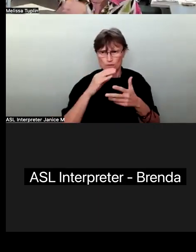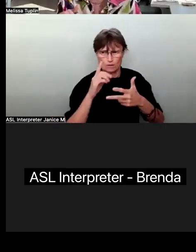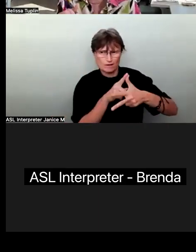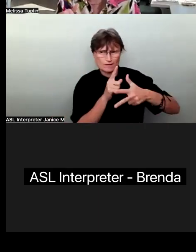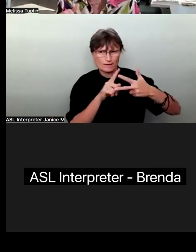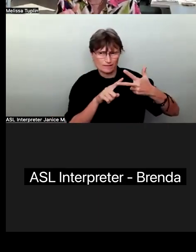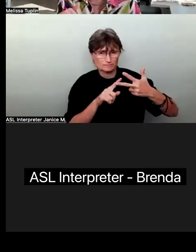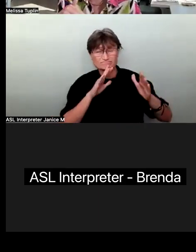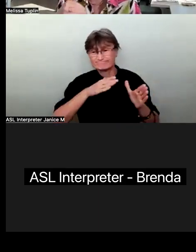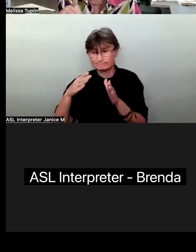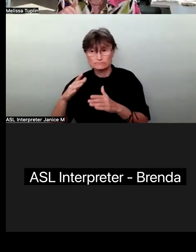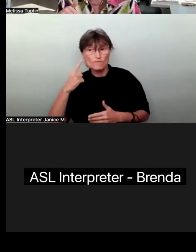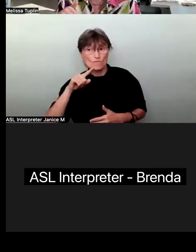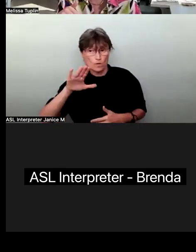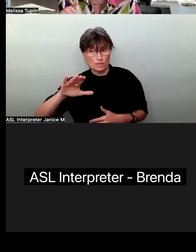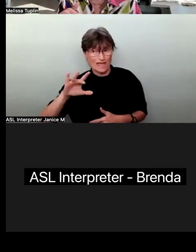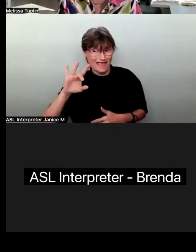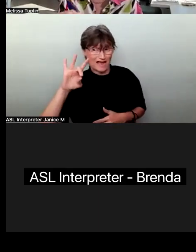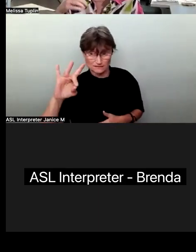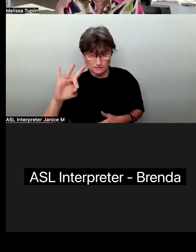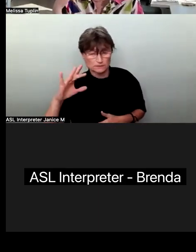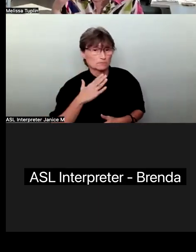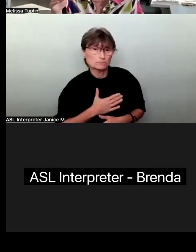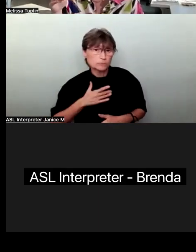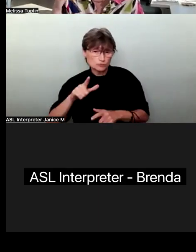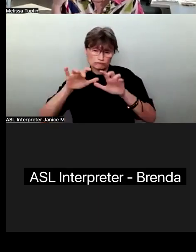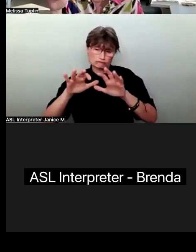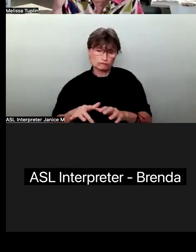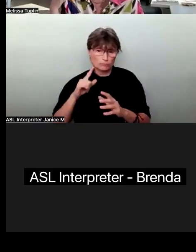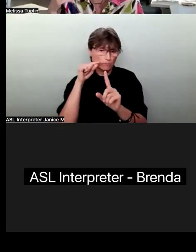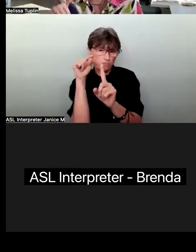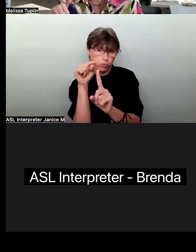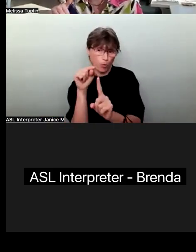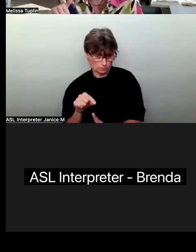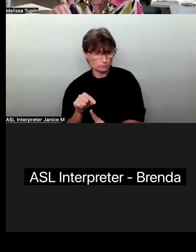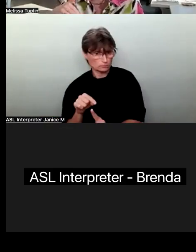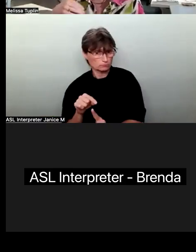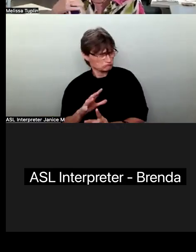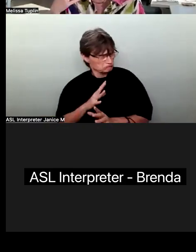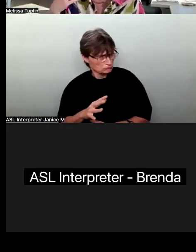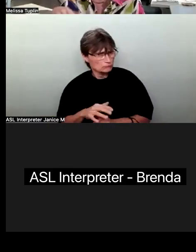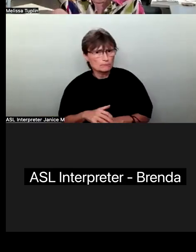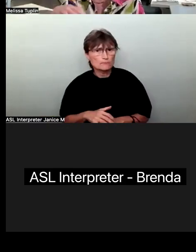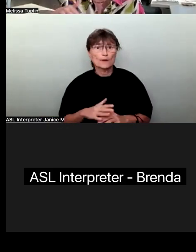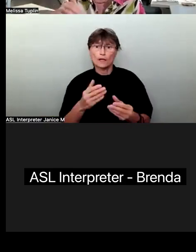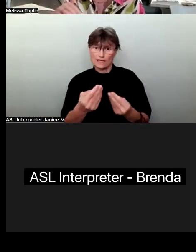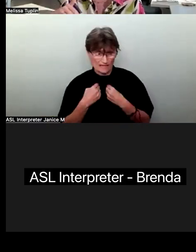point form, if that's more comfortable for you, give clear, specific answers. We have not added